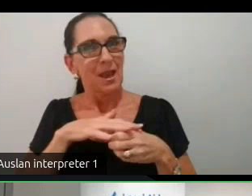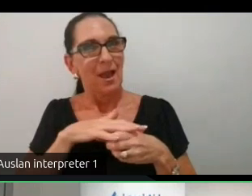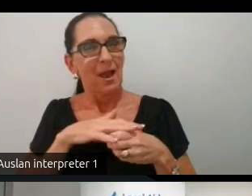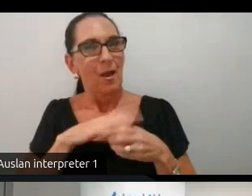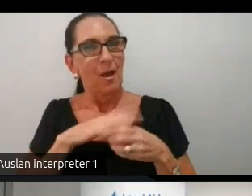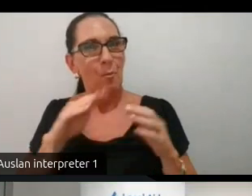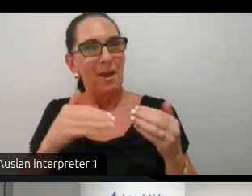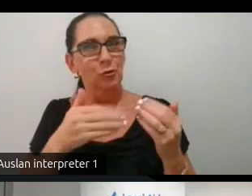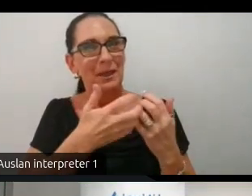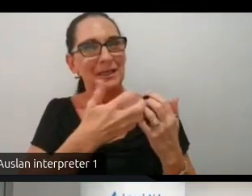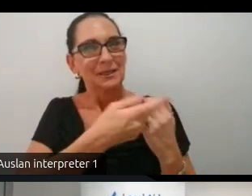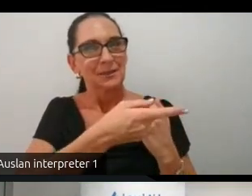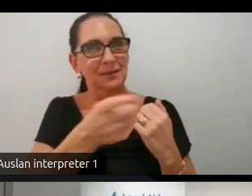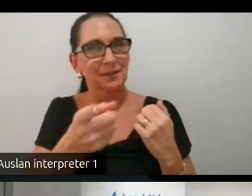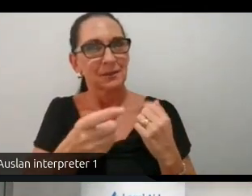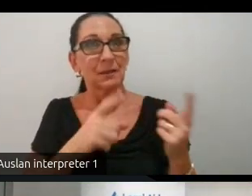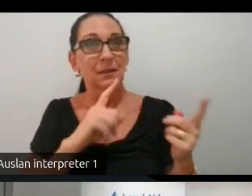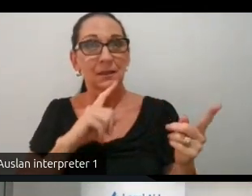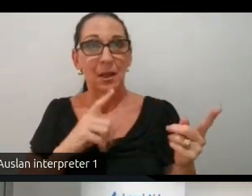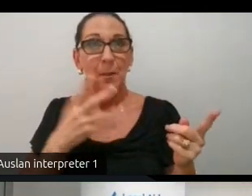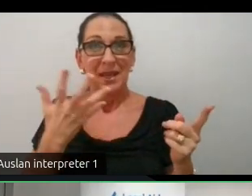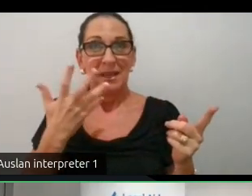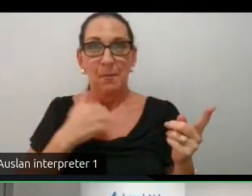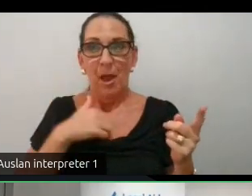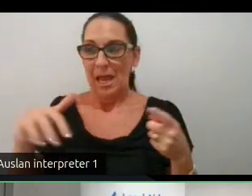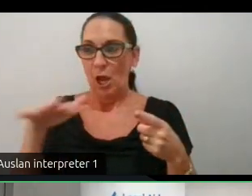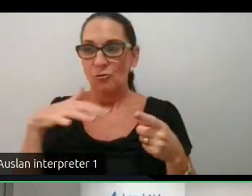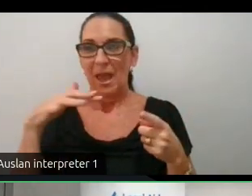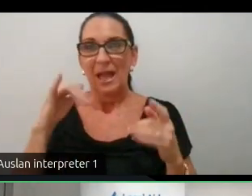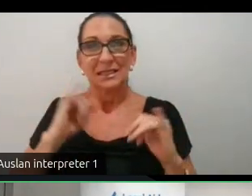compared to the rest of the population. And then you're competing with everybody else in the area